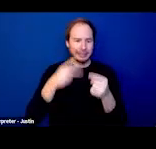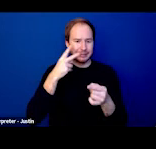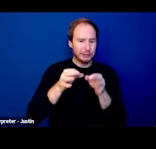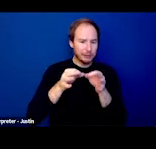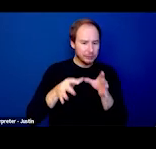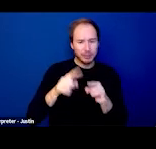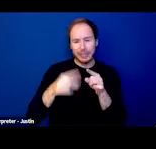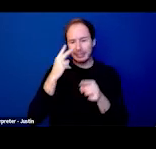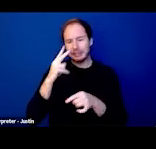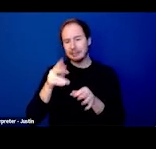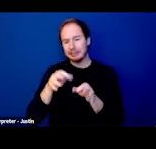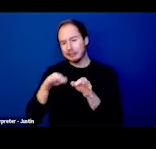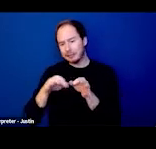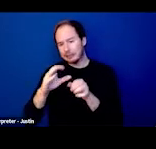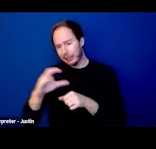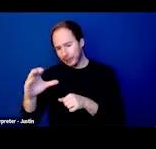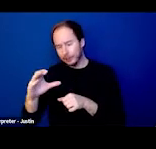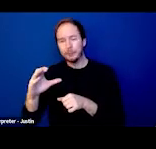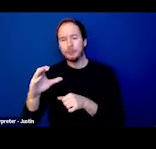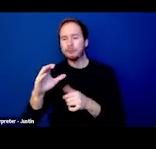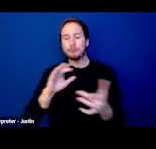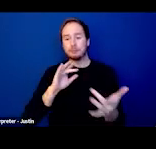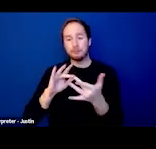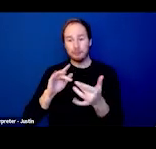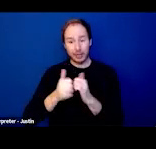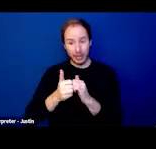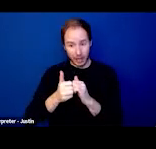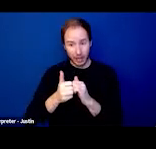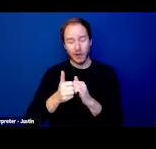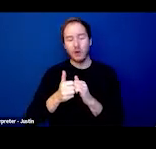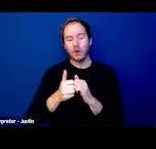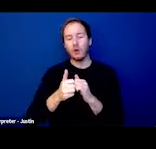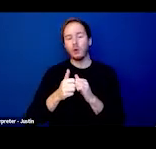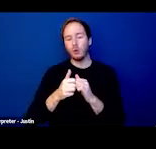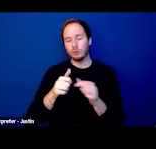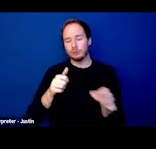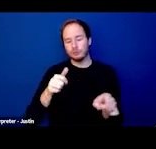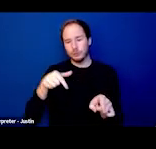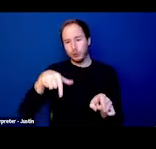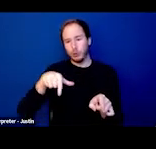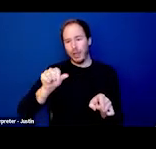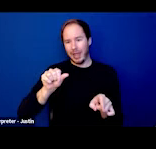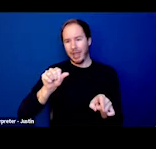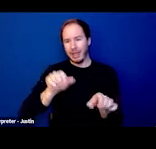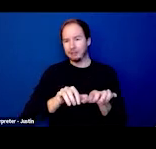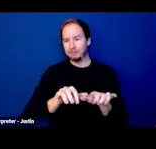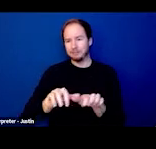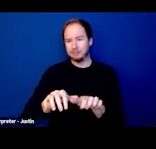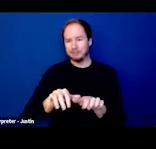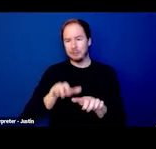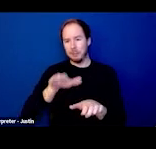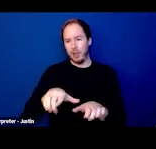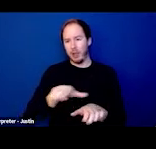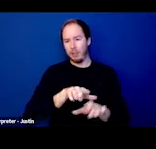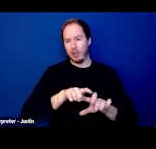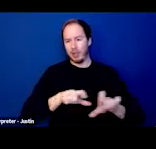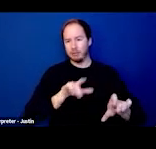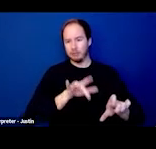probably the easiest way to get ahold of our team is to send us a message through the Q&A and we will do our best